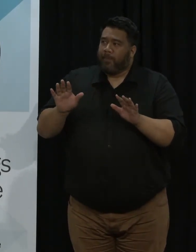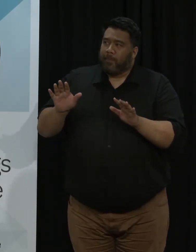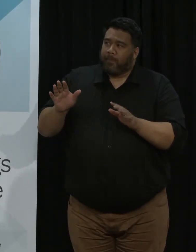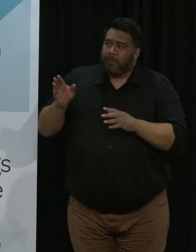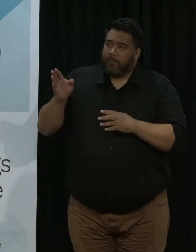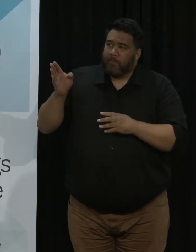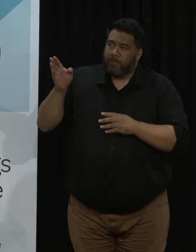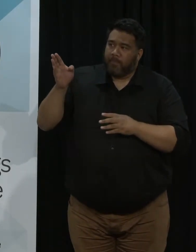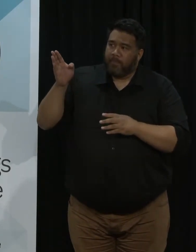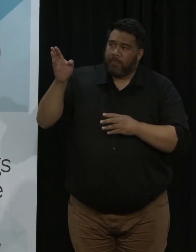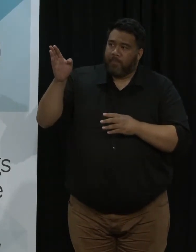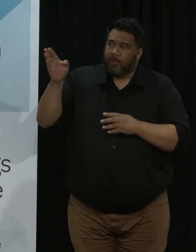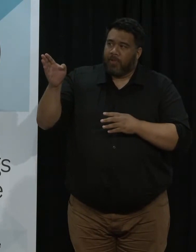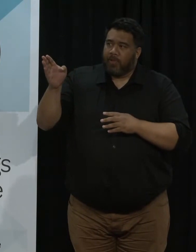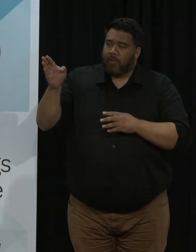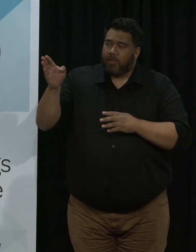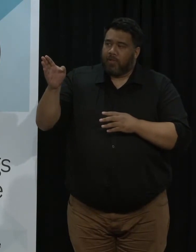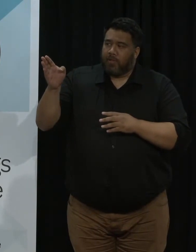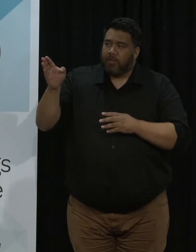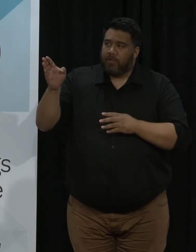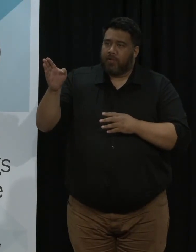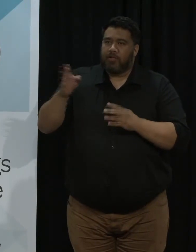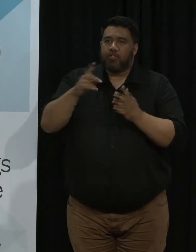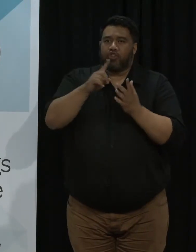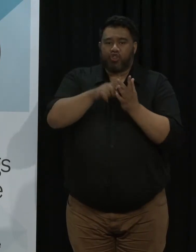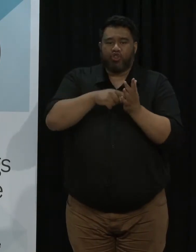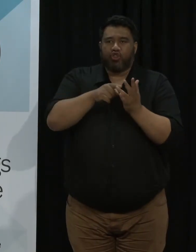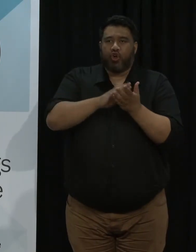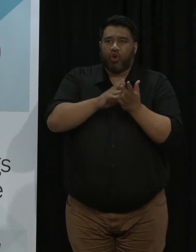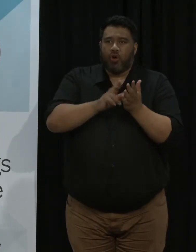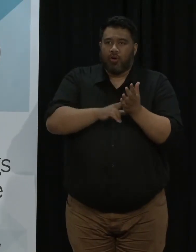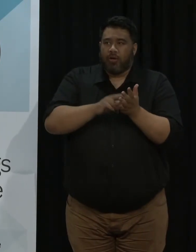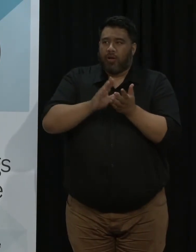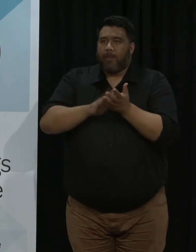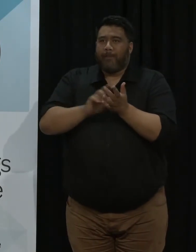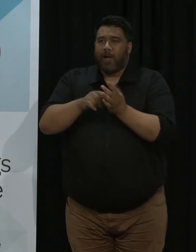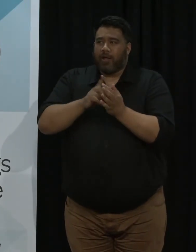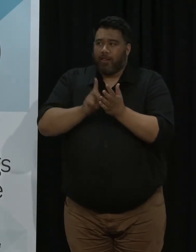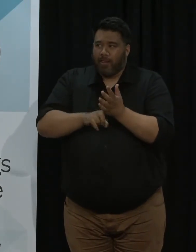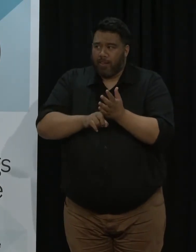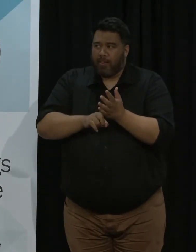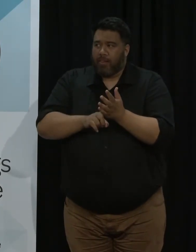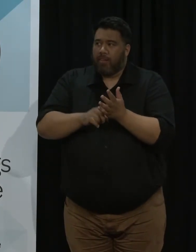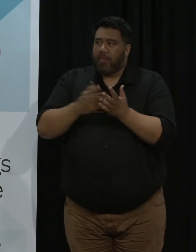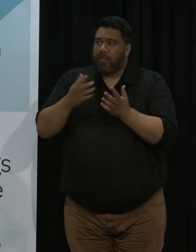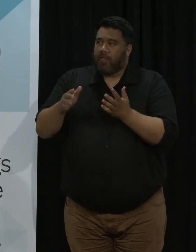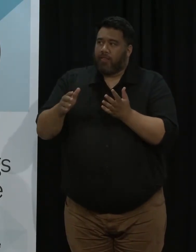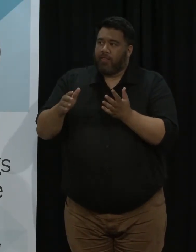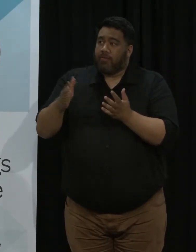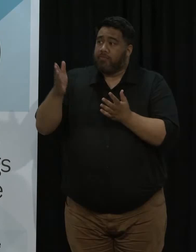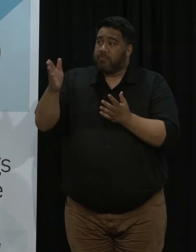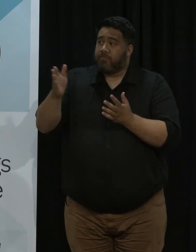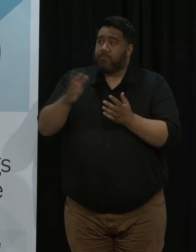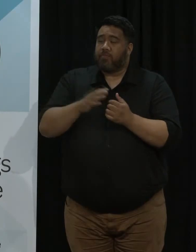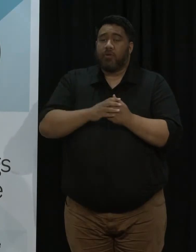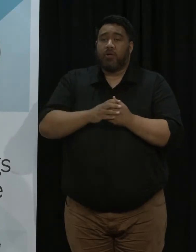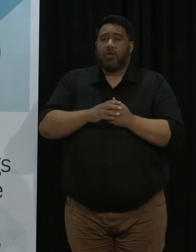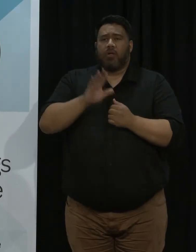who hasn't? I have got lots of question.